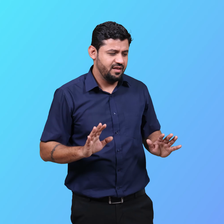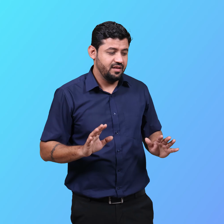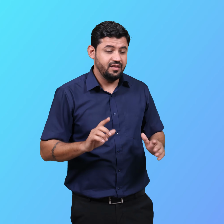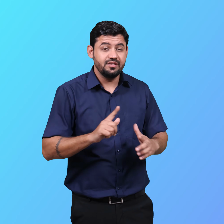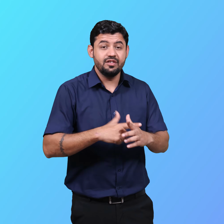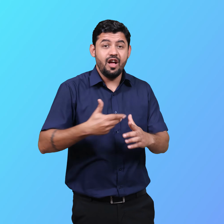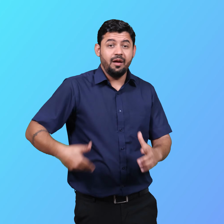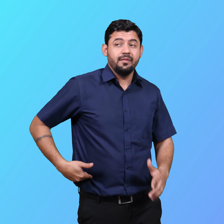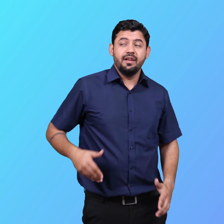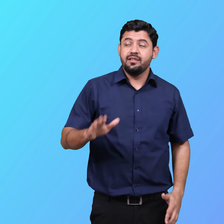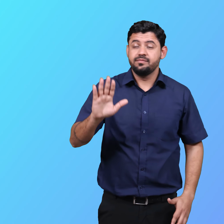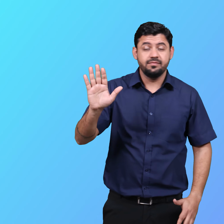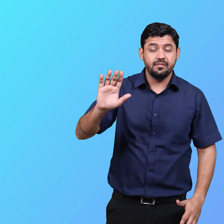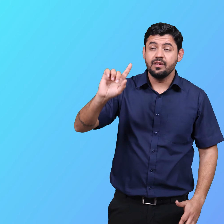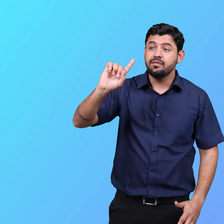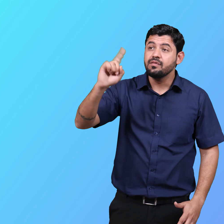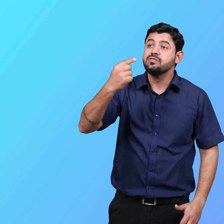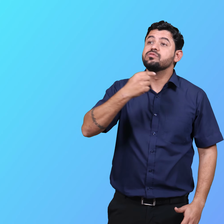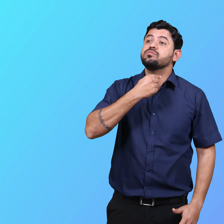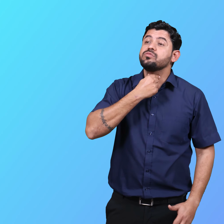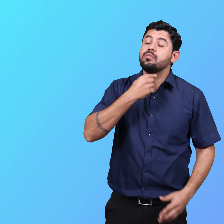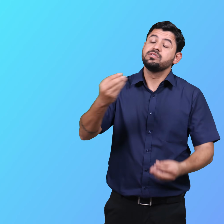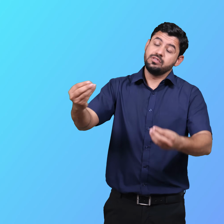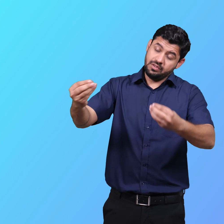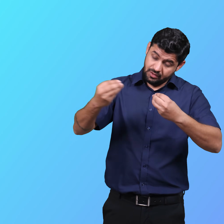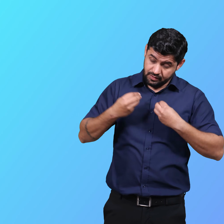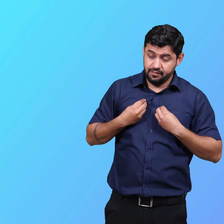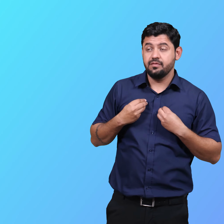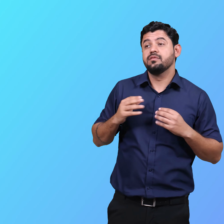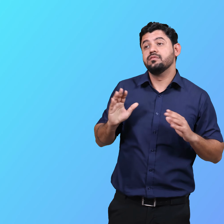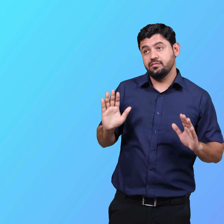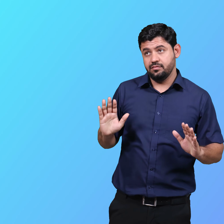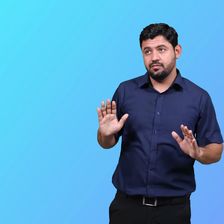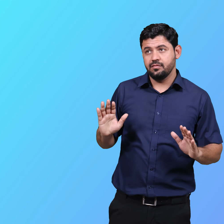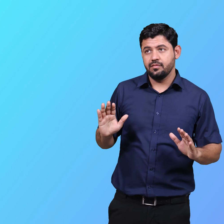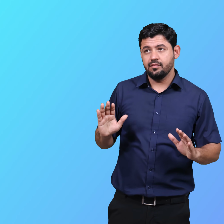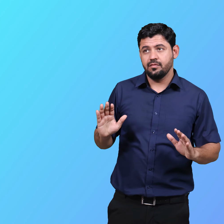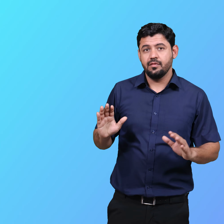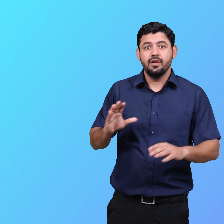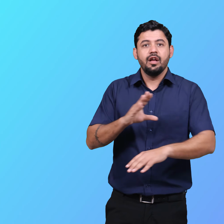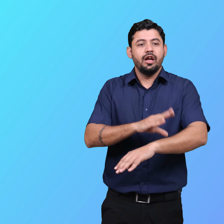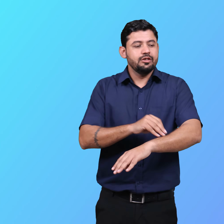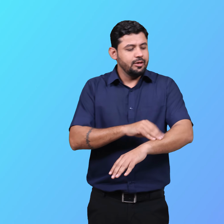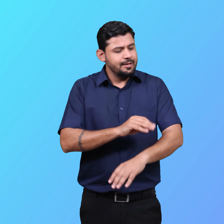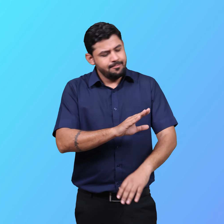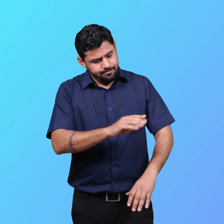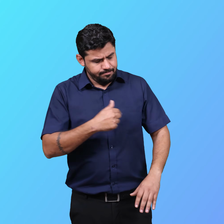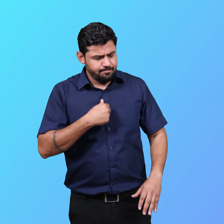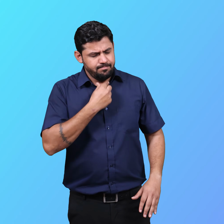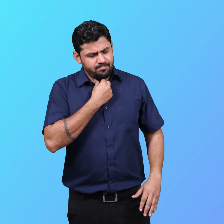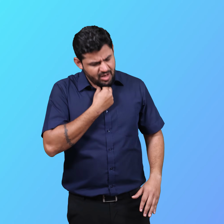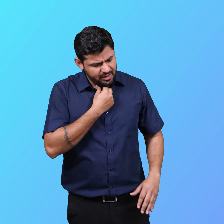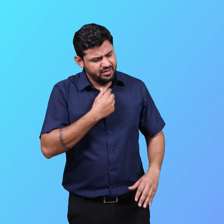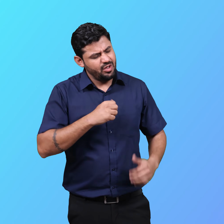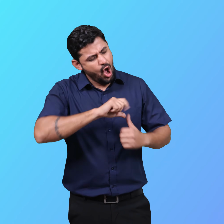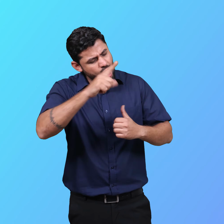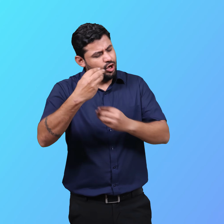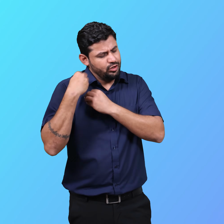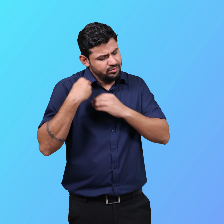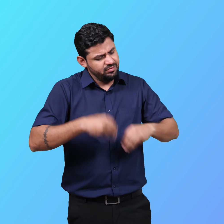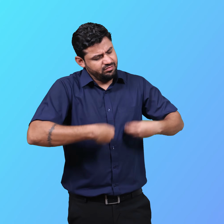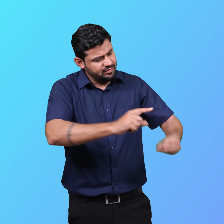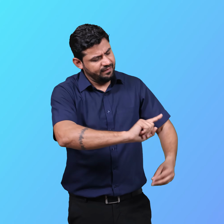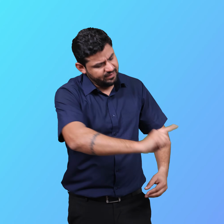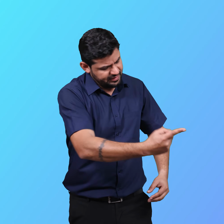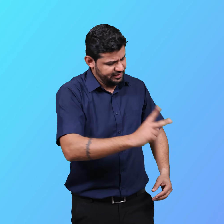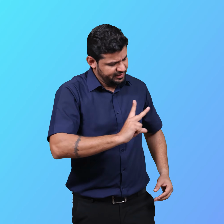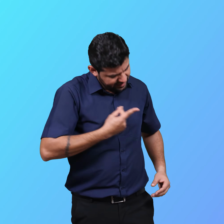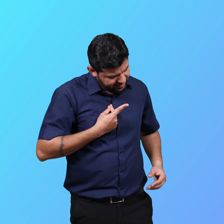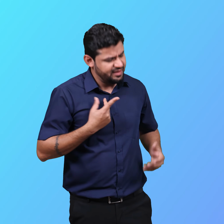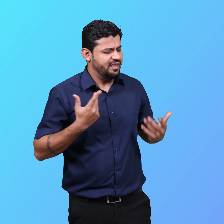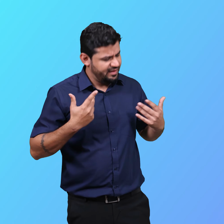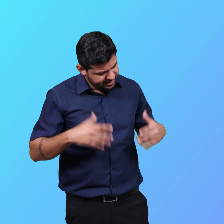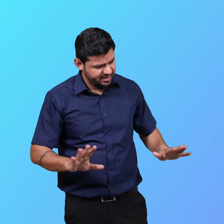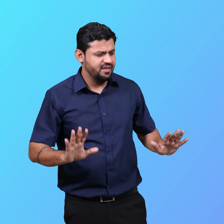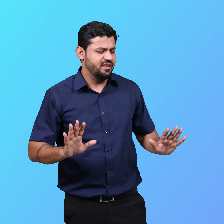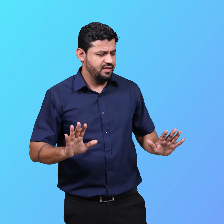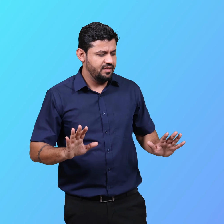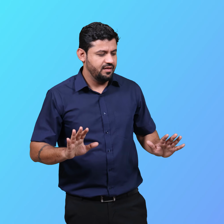But Jacob said, “First, promise me with an oath that you will give your rights to me.” So Esau gave Jacob this promise and traded his rights as the first born son.